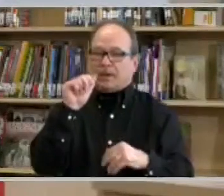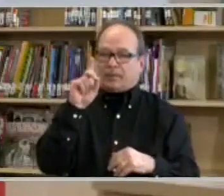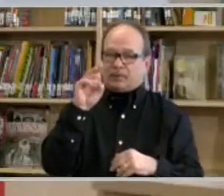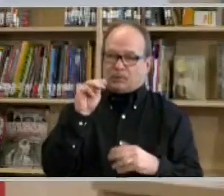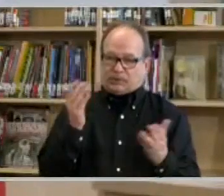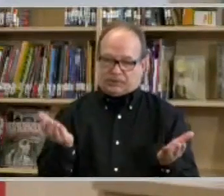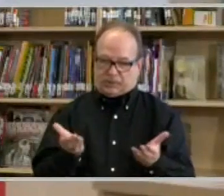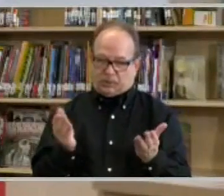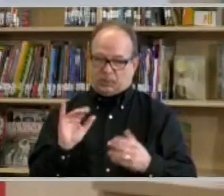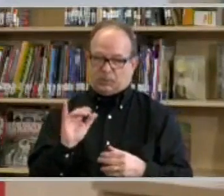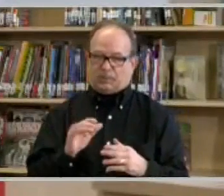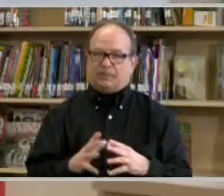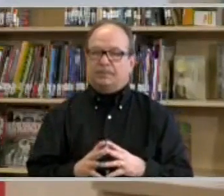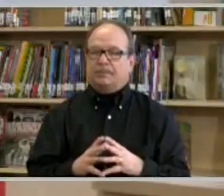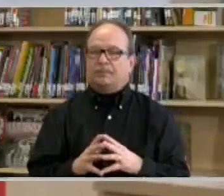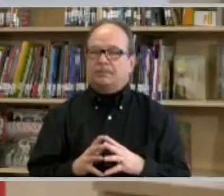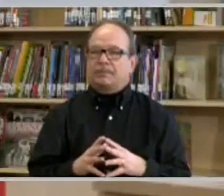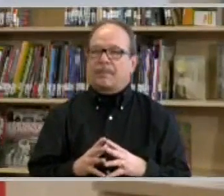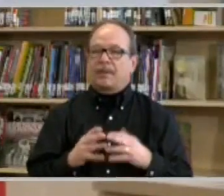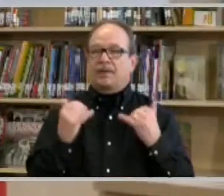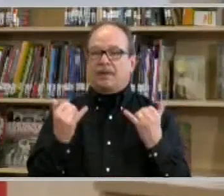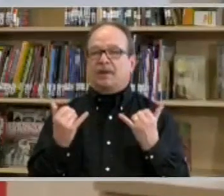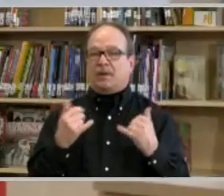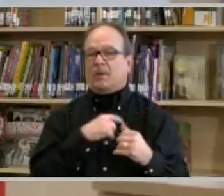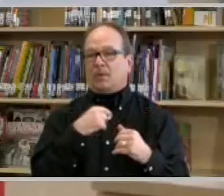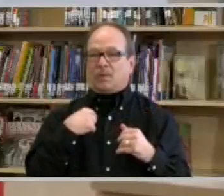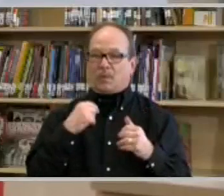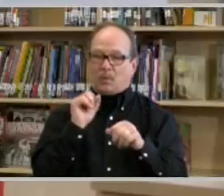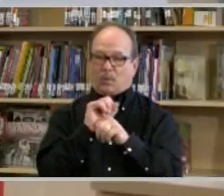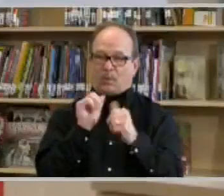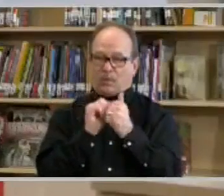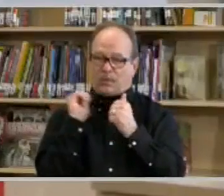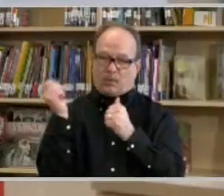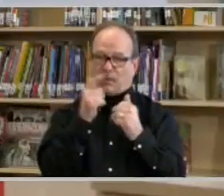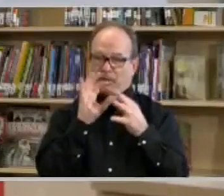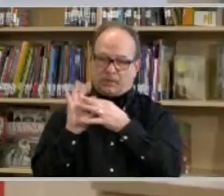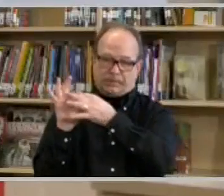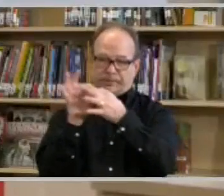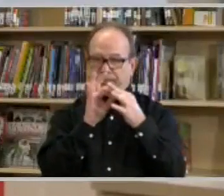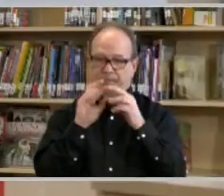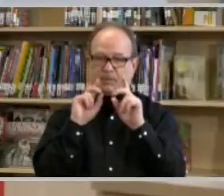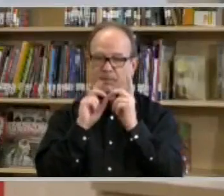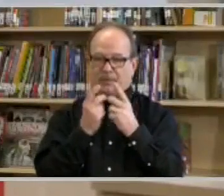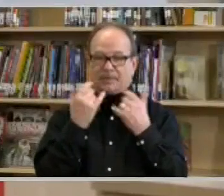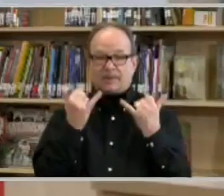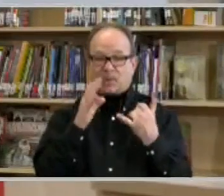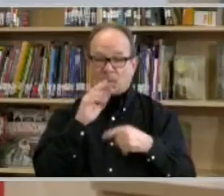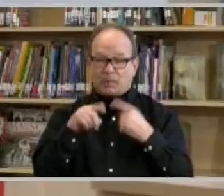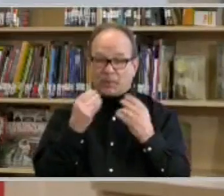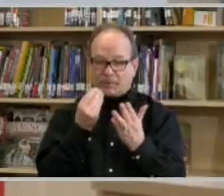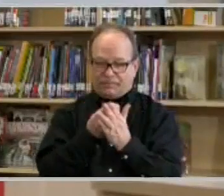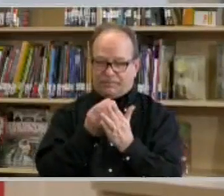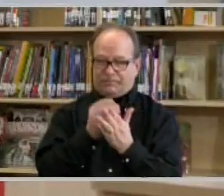ADVISORY TEAM SO I WANT TO THANK THEM. THE CITY ADMINISTRATOR JOINED US AS WELL WHO IS NOW WORKING WITH